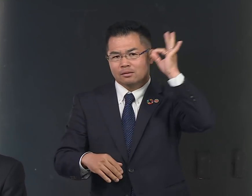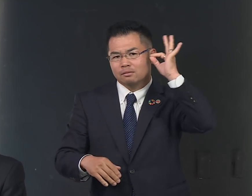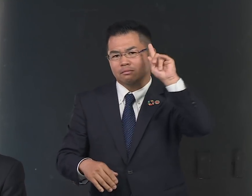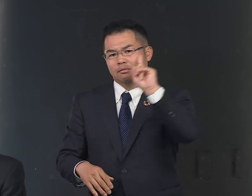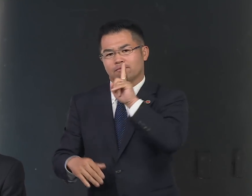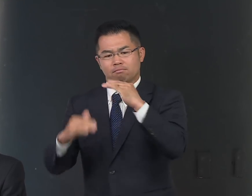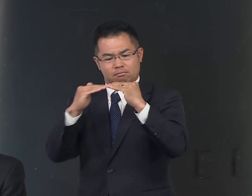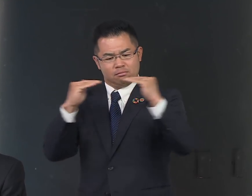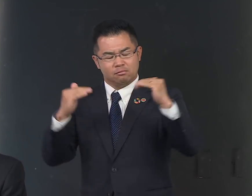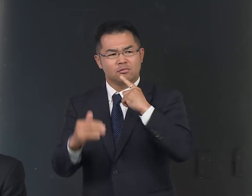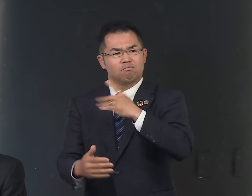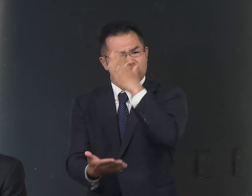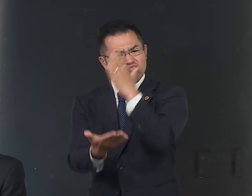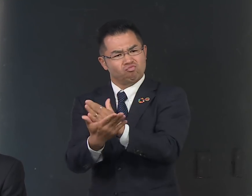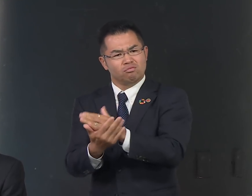But in relation to the presentations of Mr.